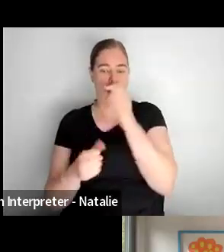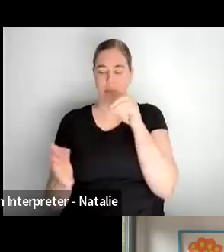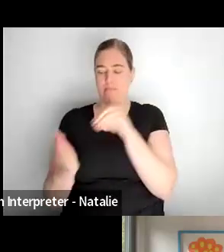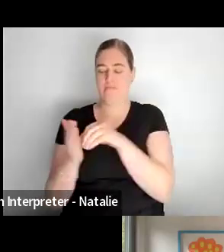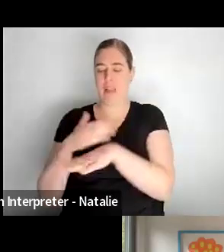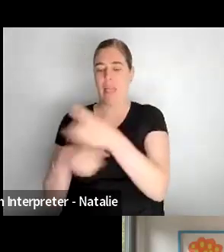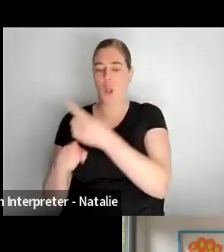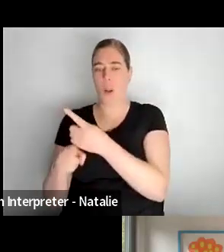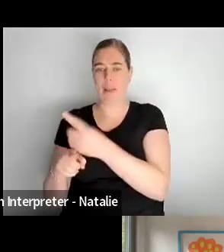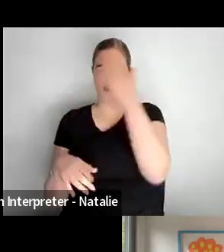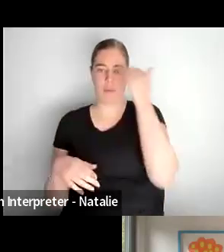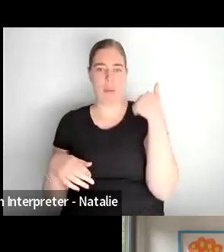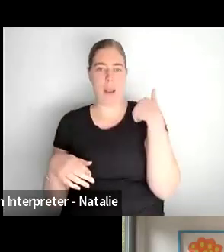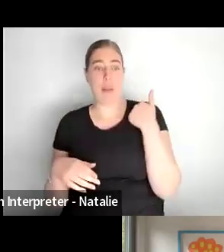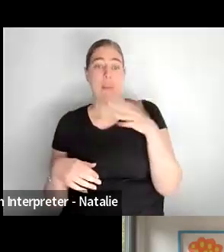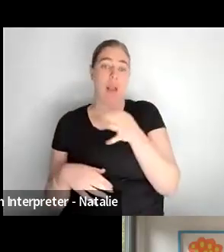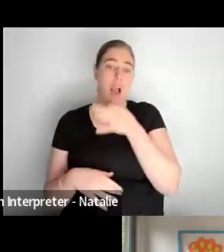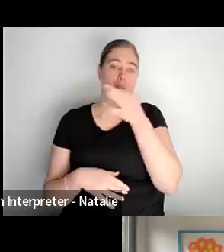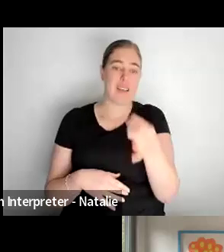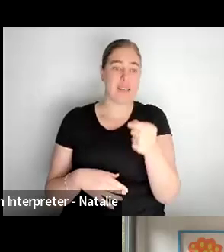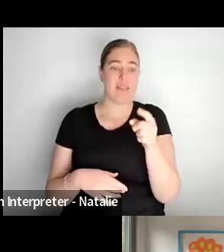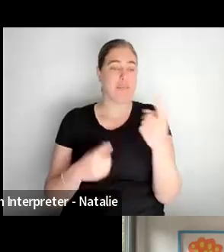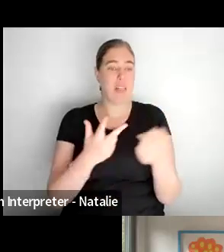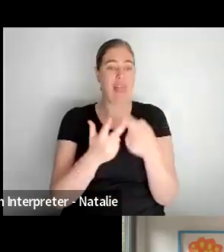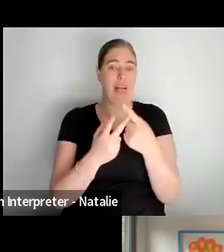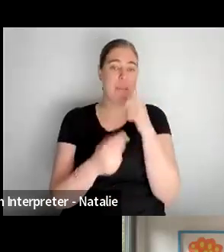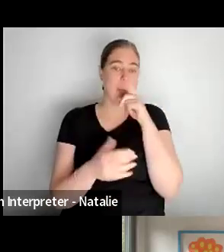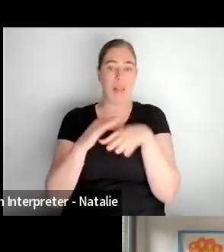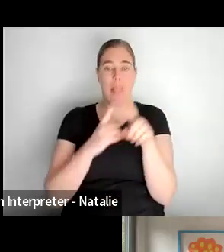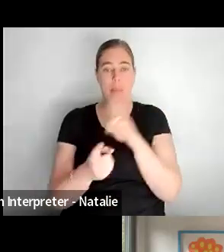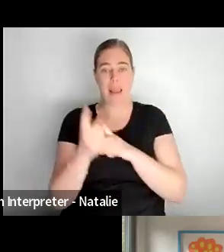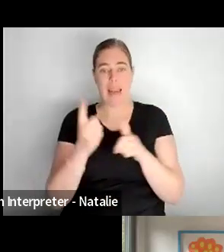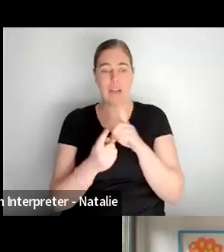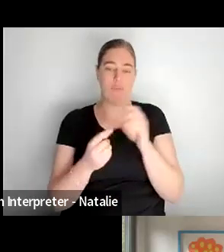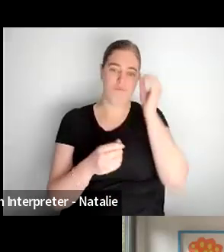yourself, maybe ask the others, and then you can get a much better understanding.